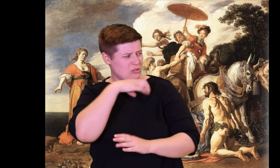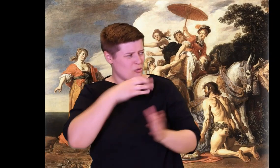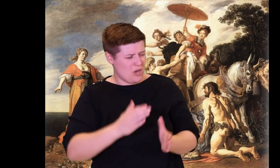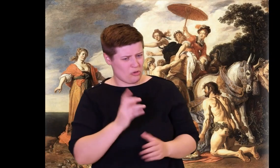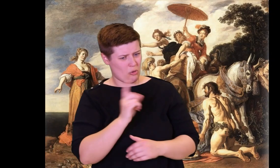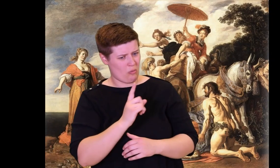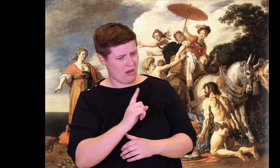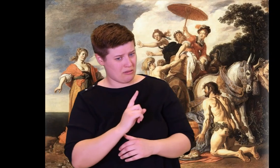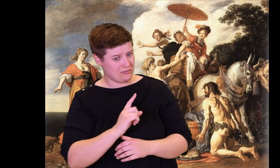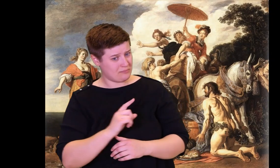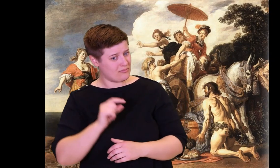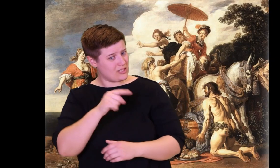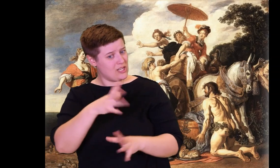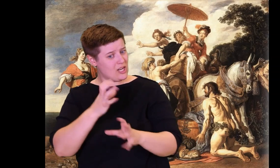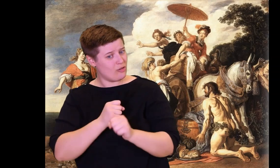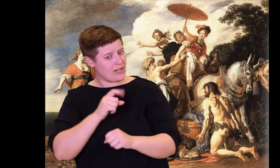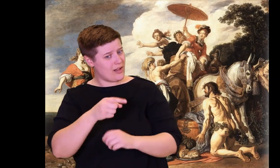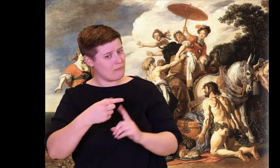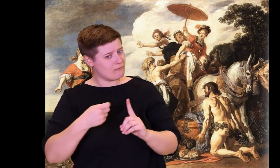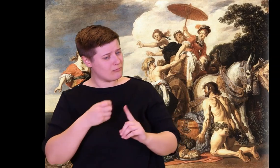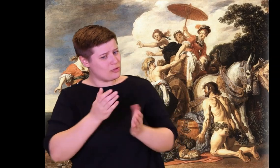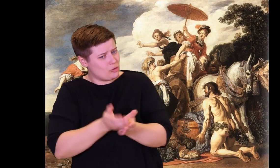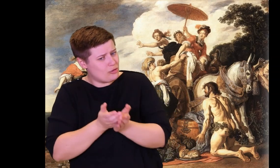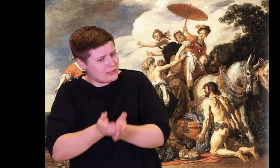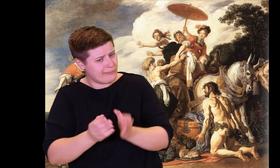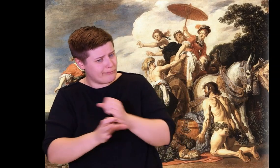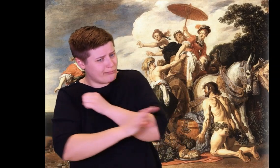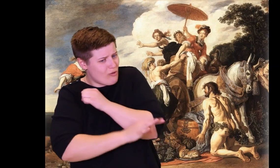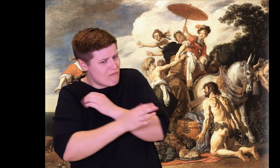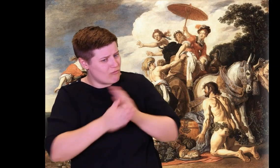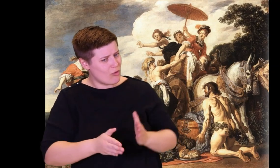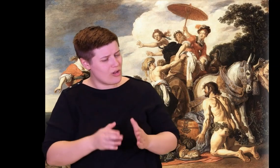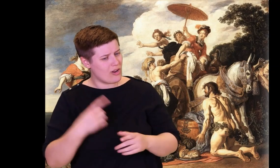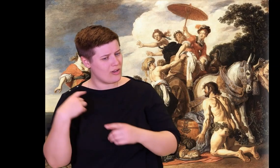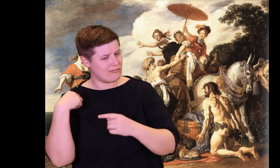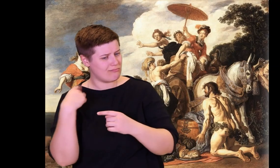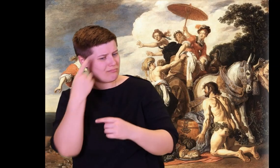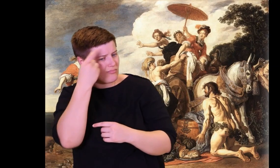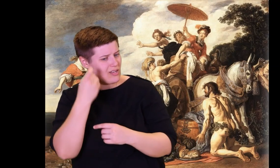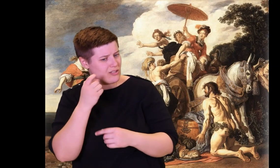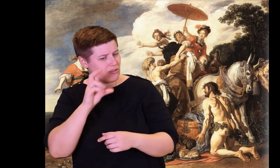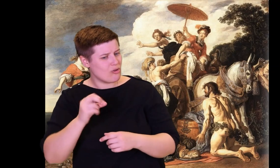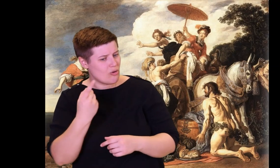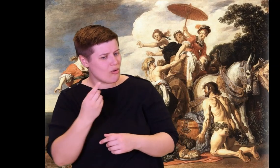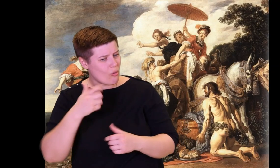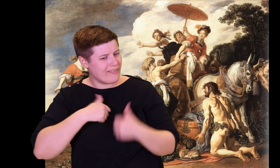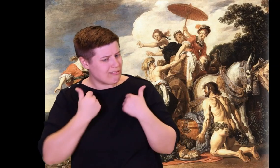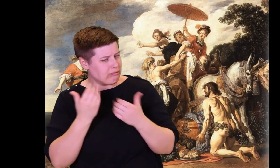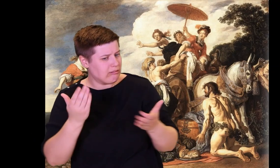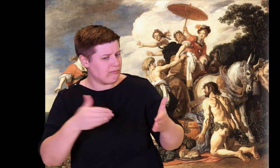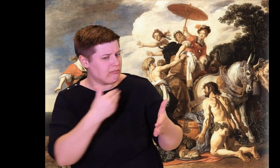behind the mules, and let me lead the way. Then we will reach the lofty city wall.